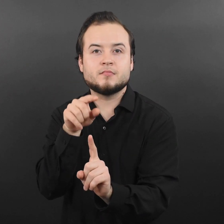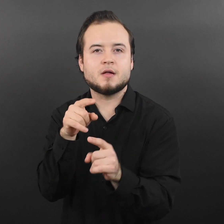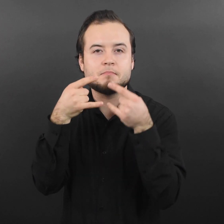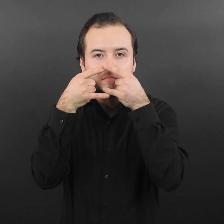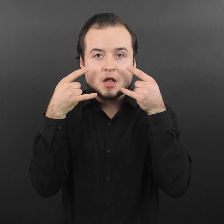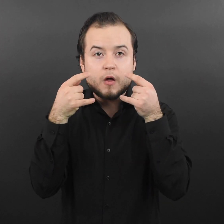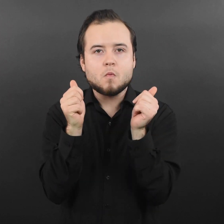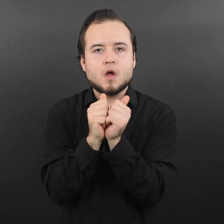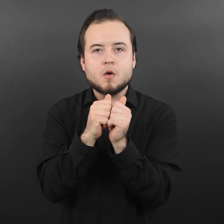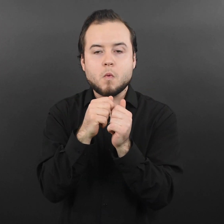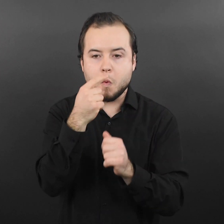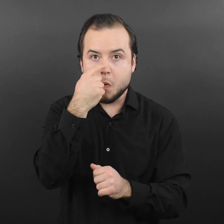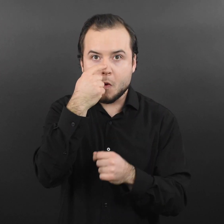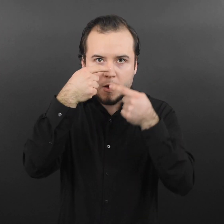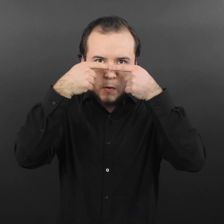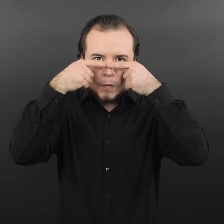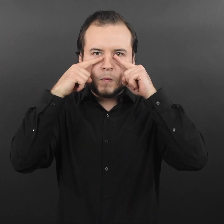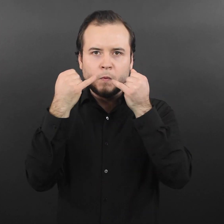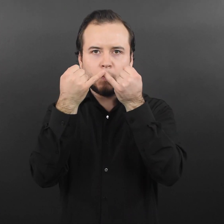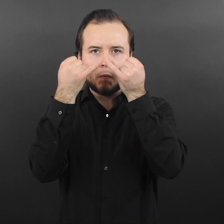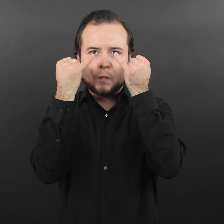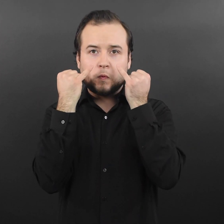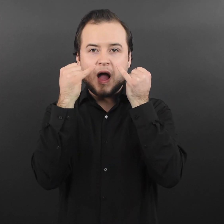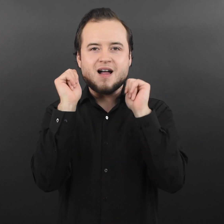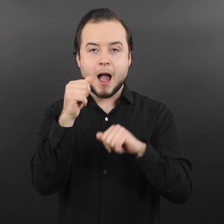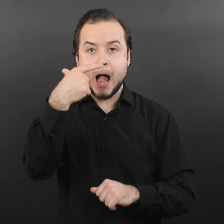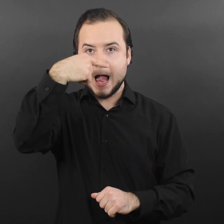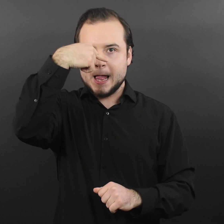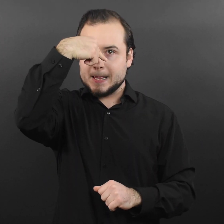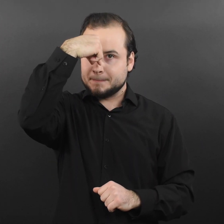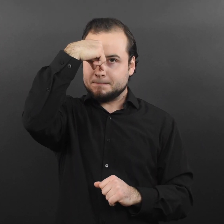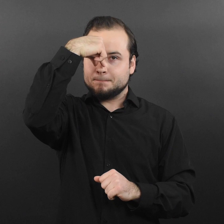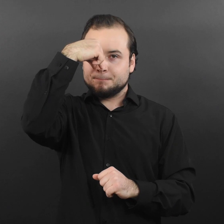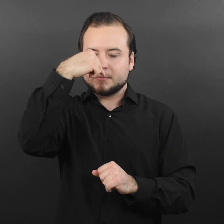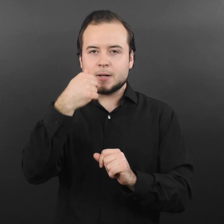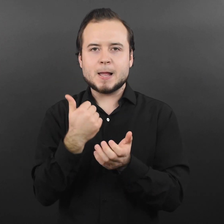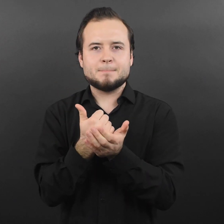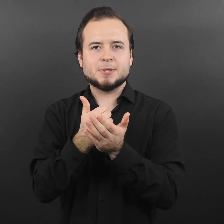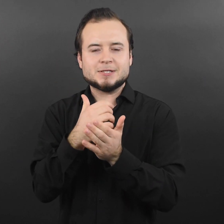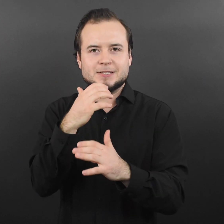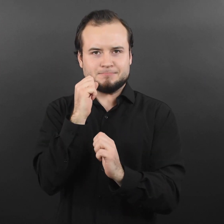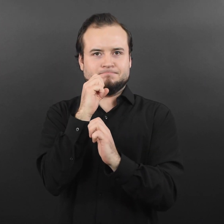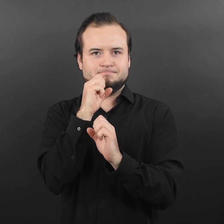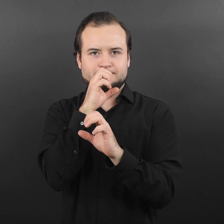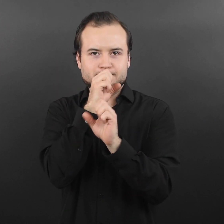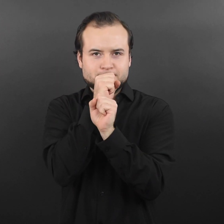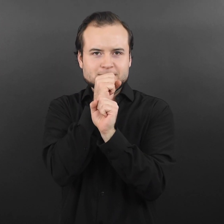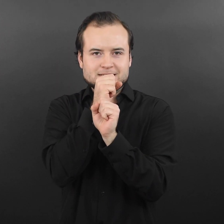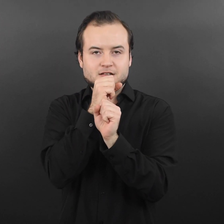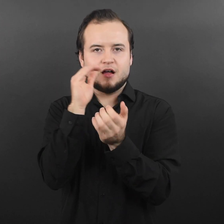Look for masks with nose wires. They can improve fit and help reduce gaps or holes.